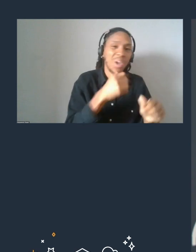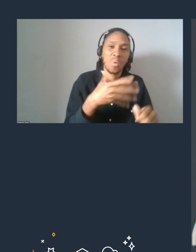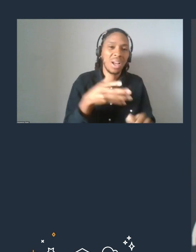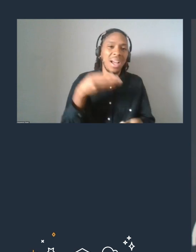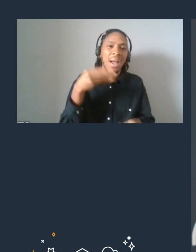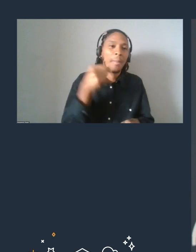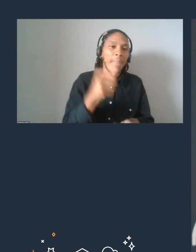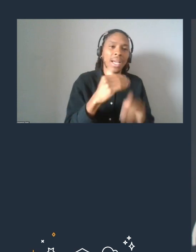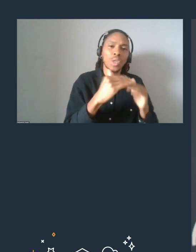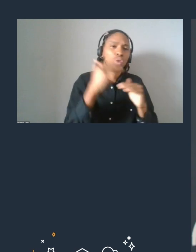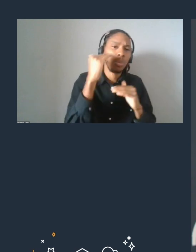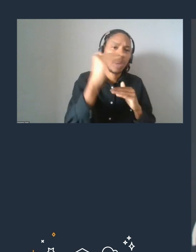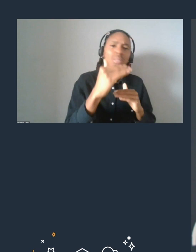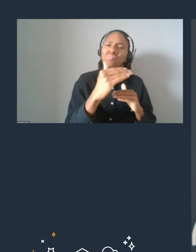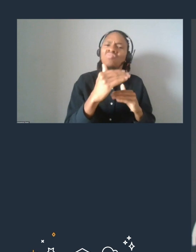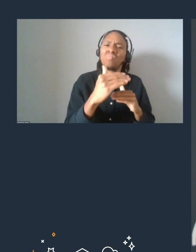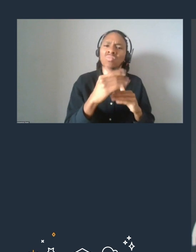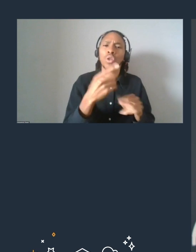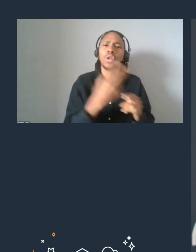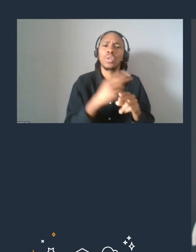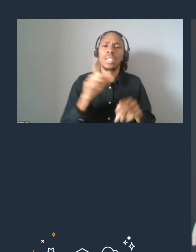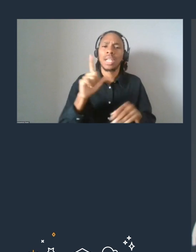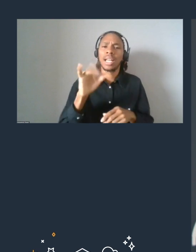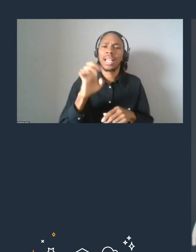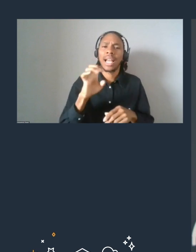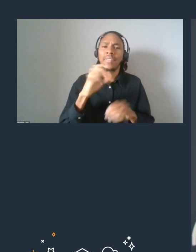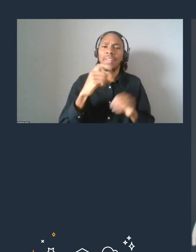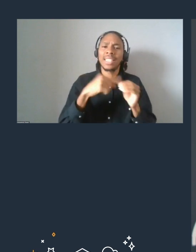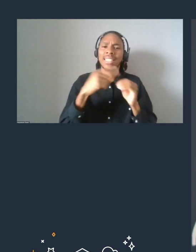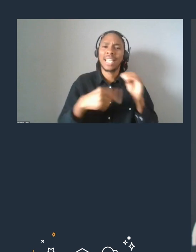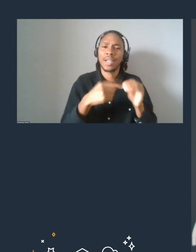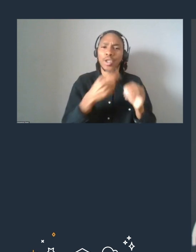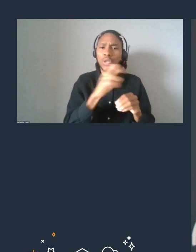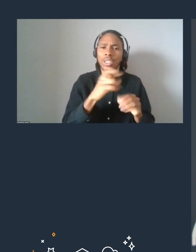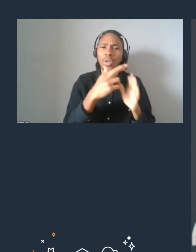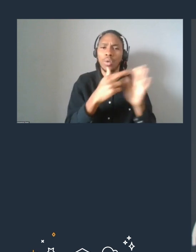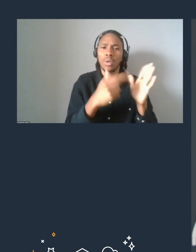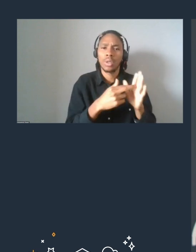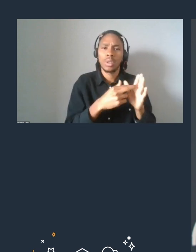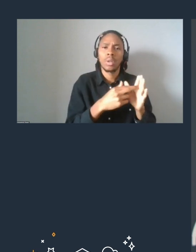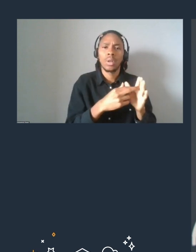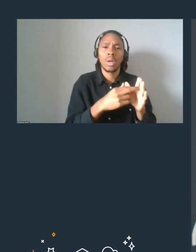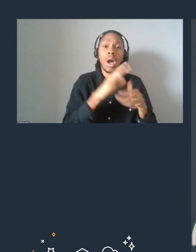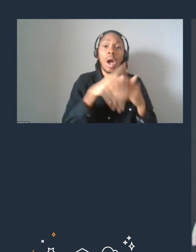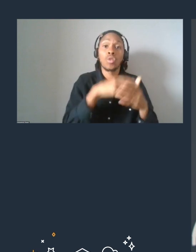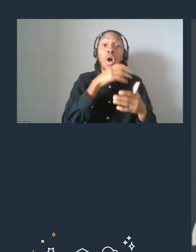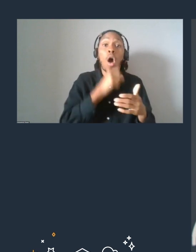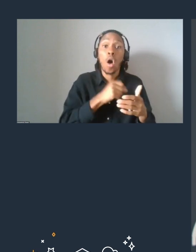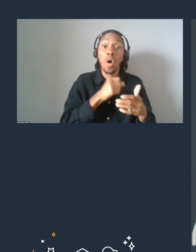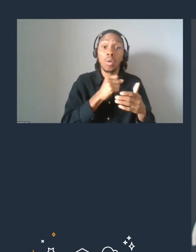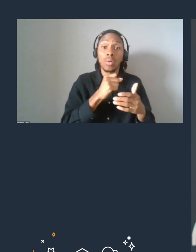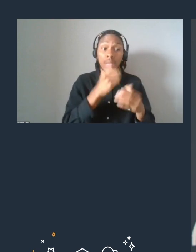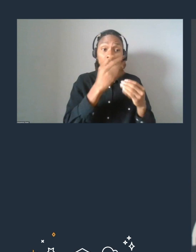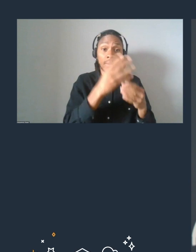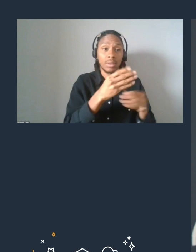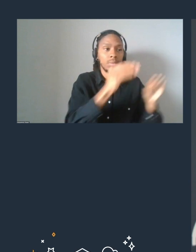you can use the lifecycle transition rules to move all of your older version to a cheaper storage class like Glacier